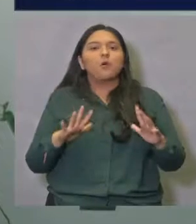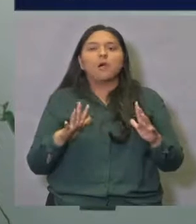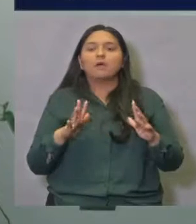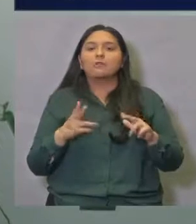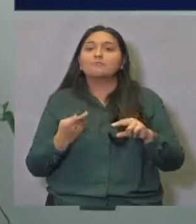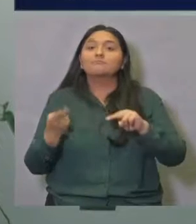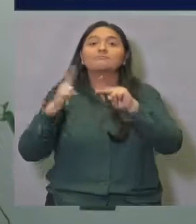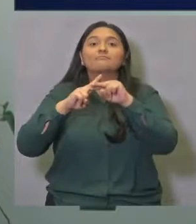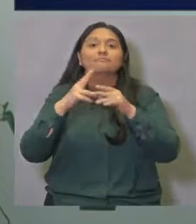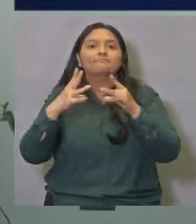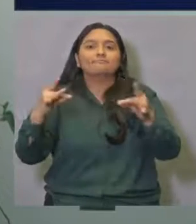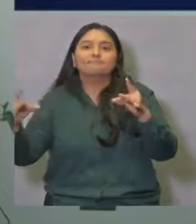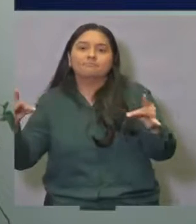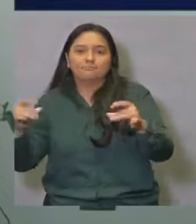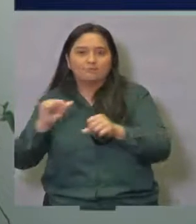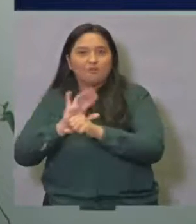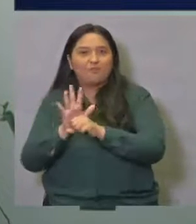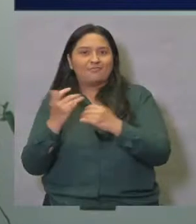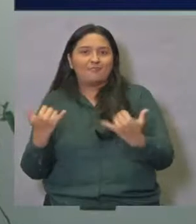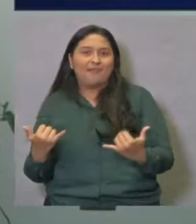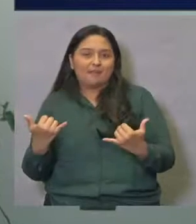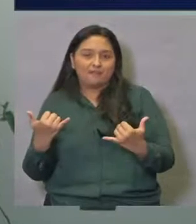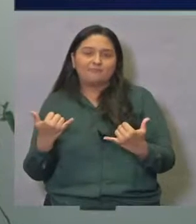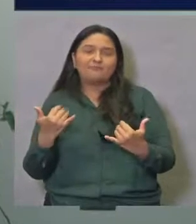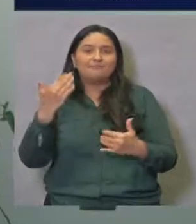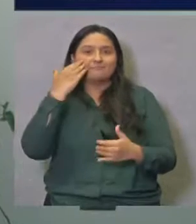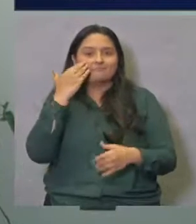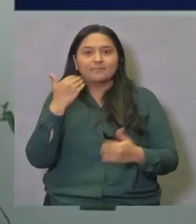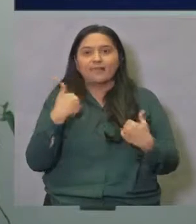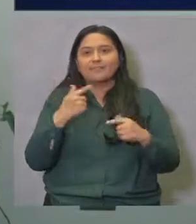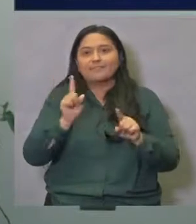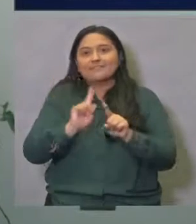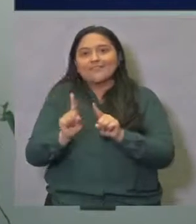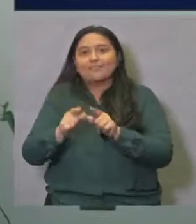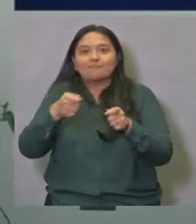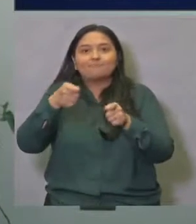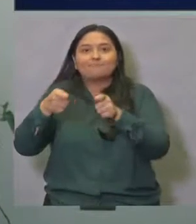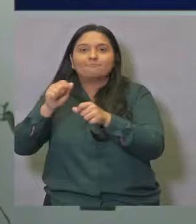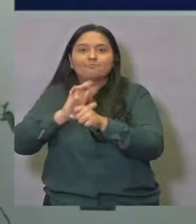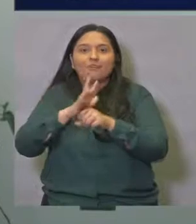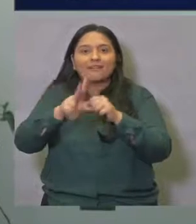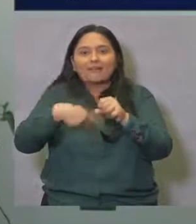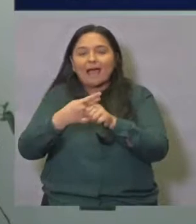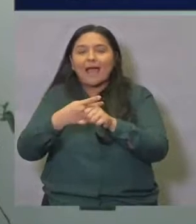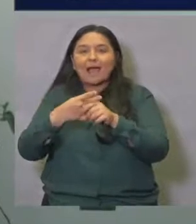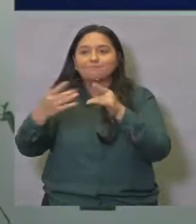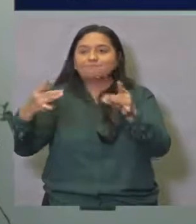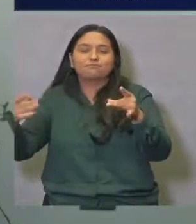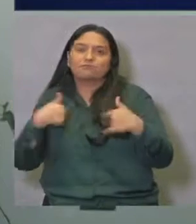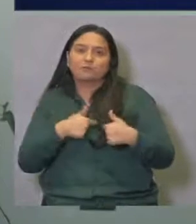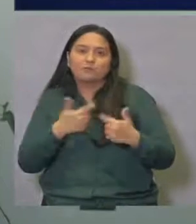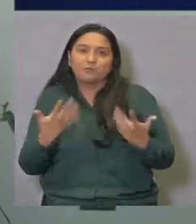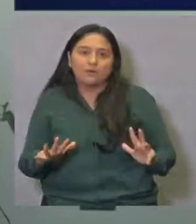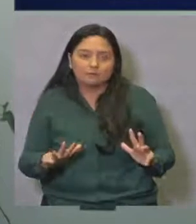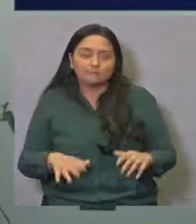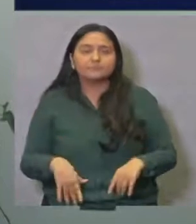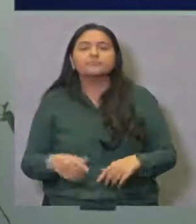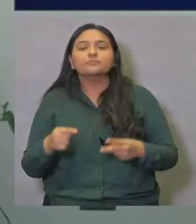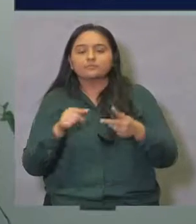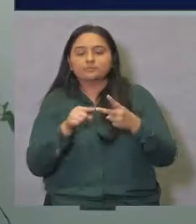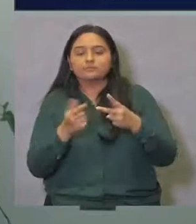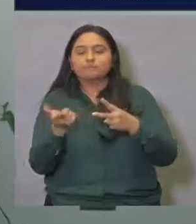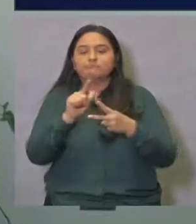SURE THAT WE DON'T INCREASE OUR